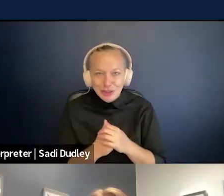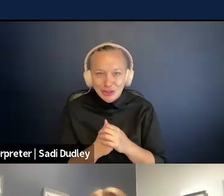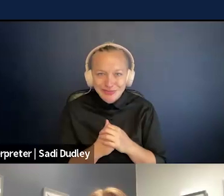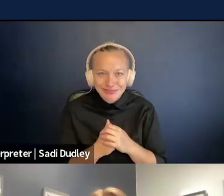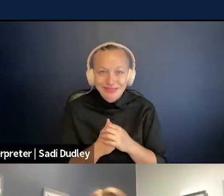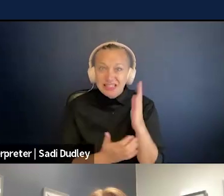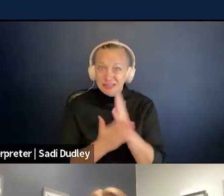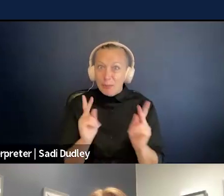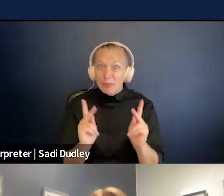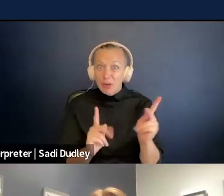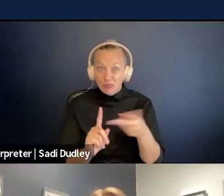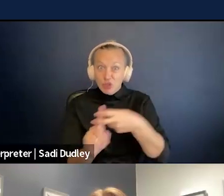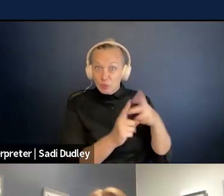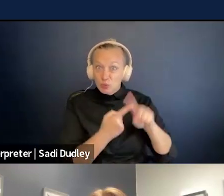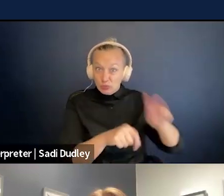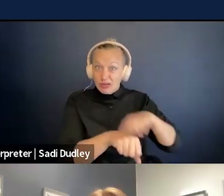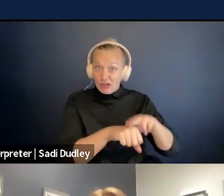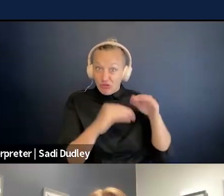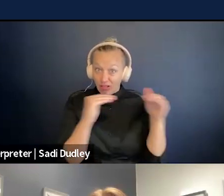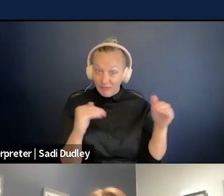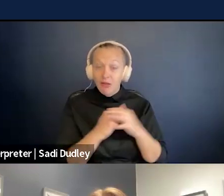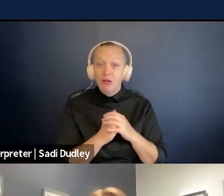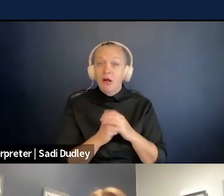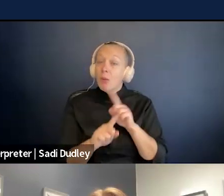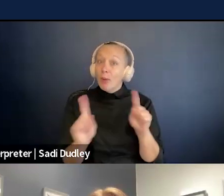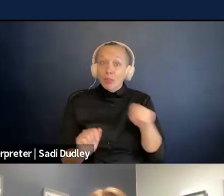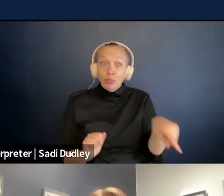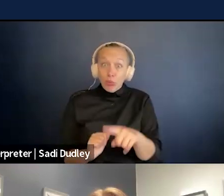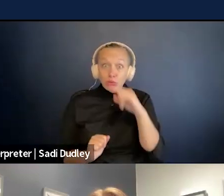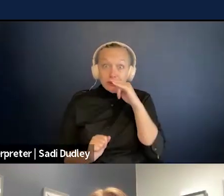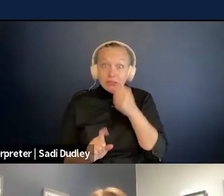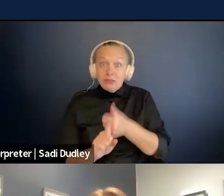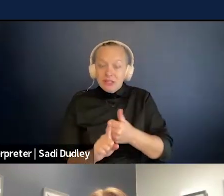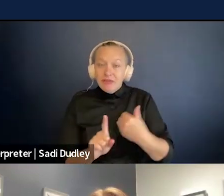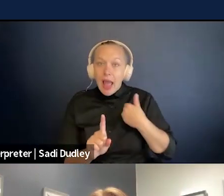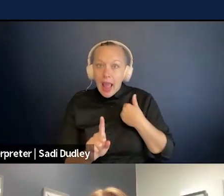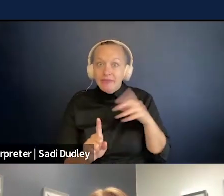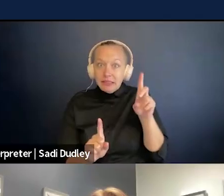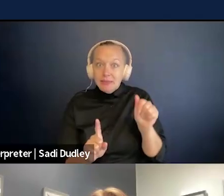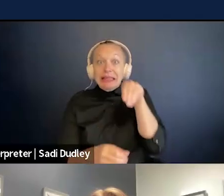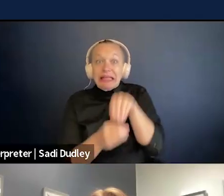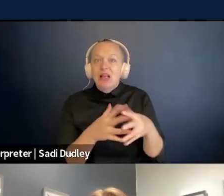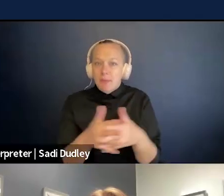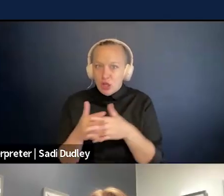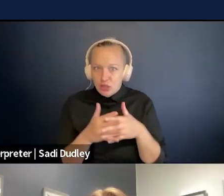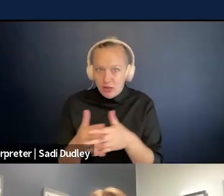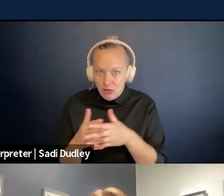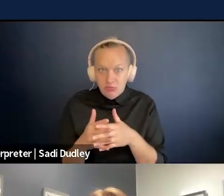The kids in the, uh… In the United States with disabilities, who are my car repair or in special education.